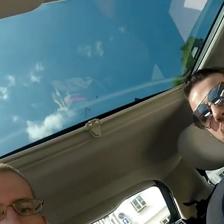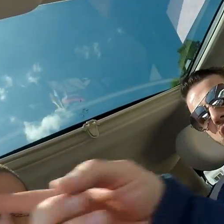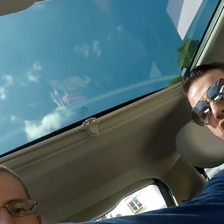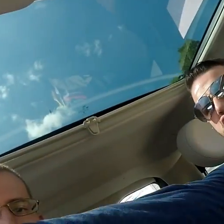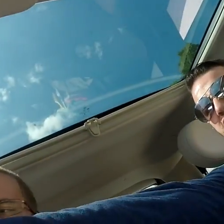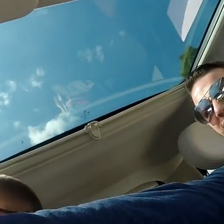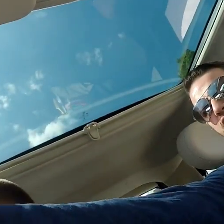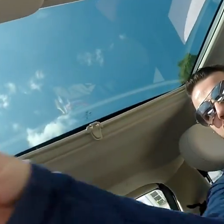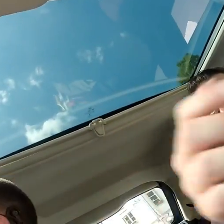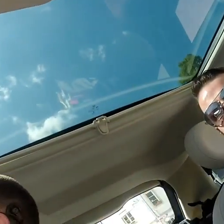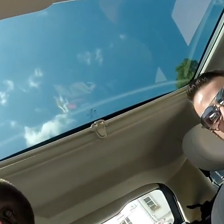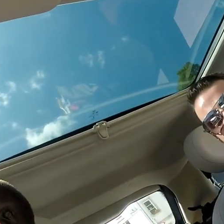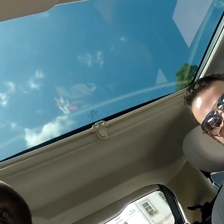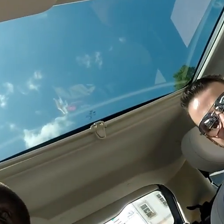See the river.